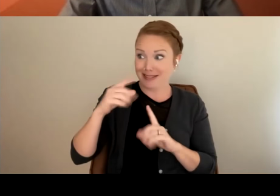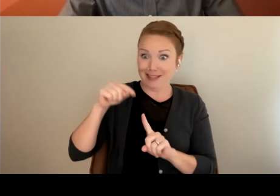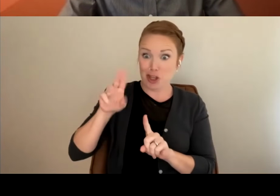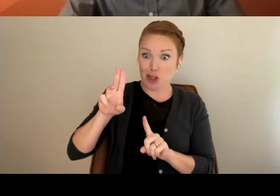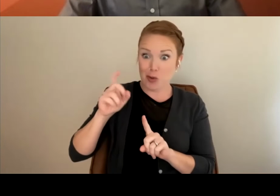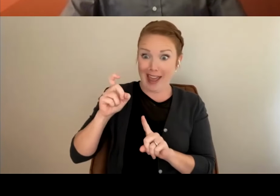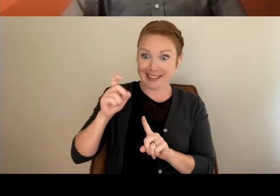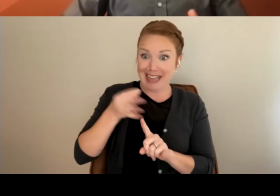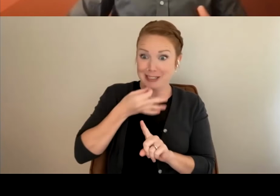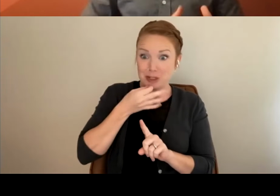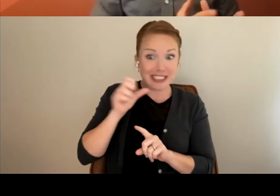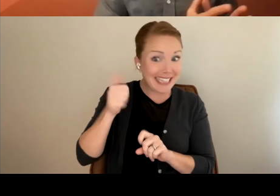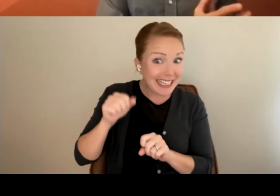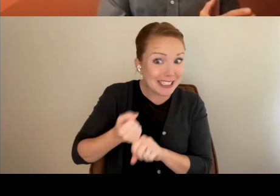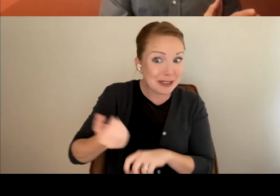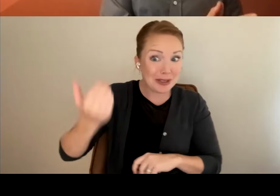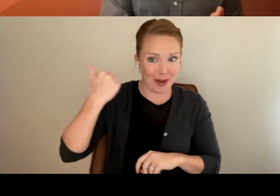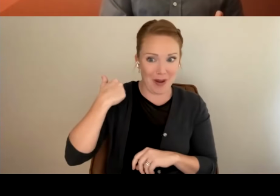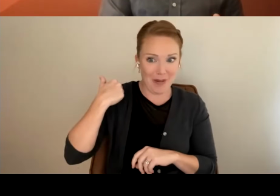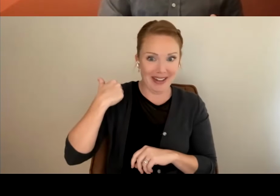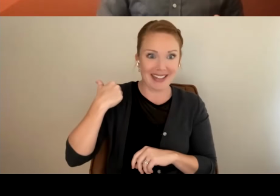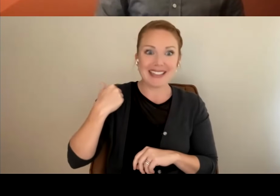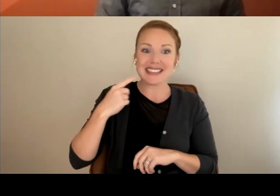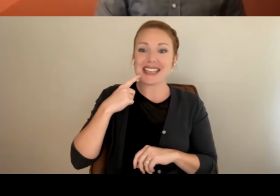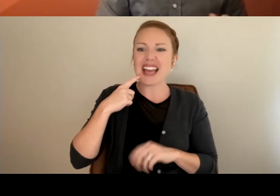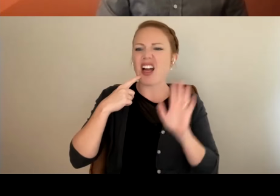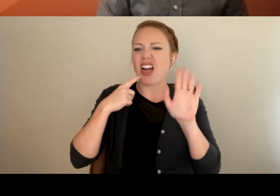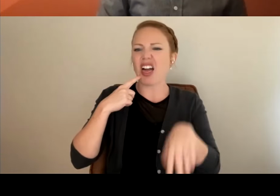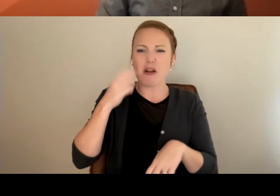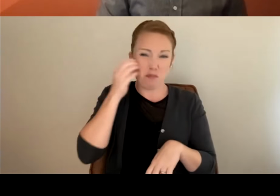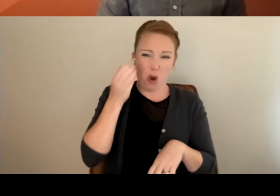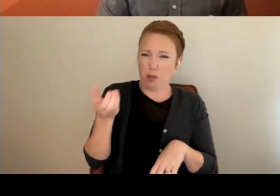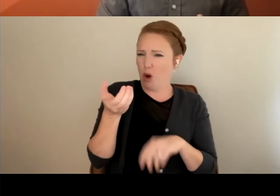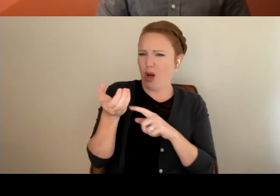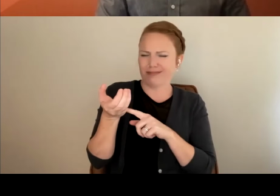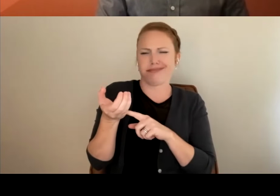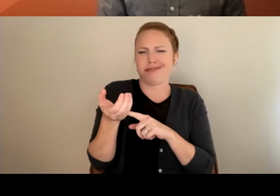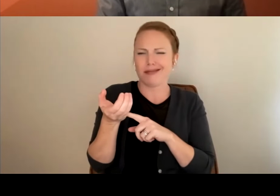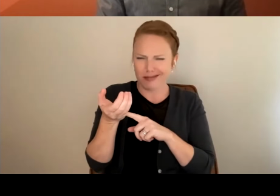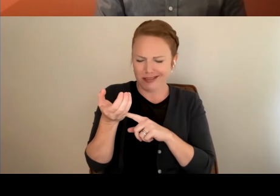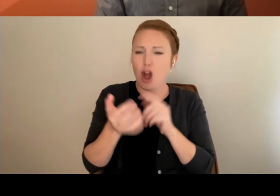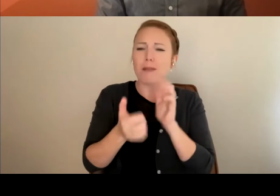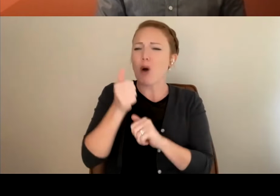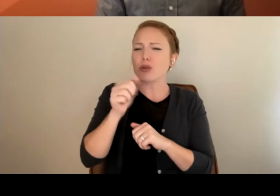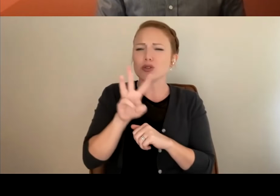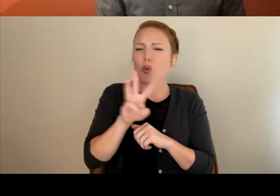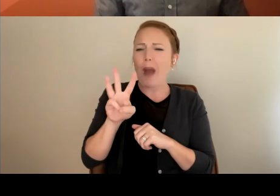years ago talking about how mobile design, most of the websites were just so horrible